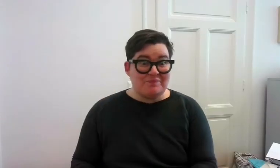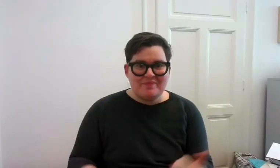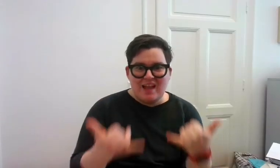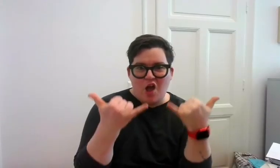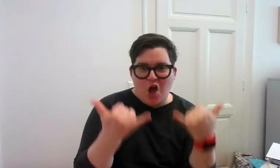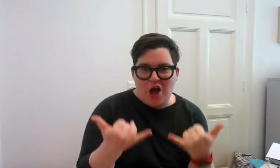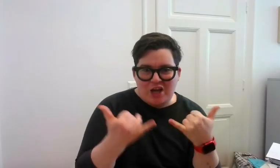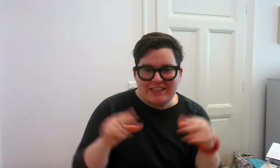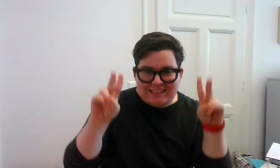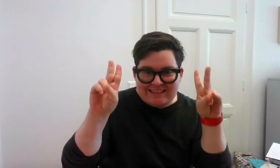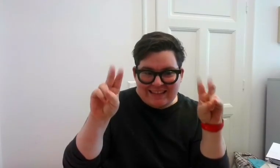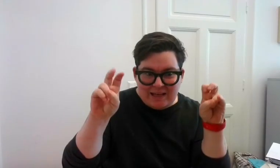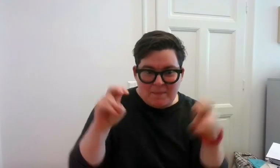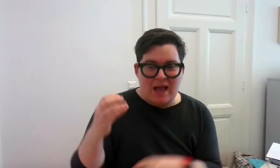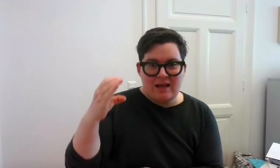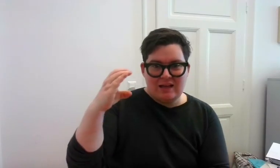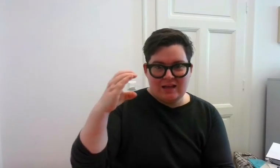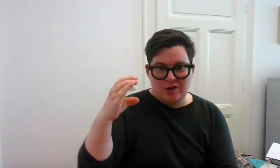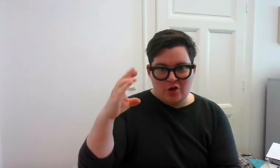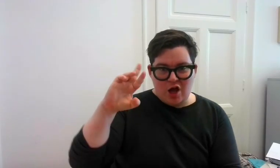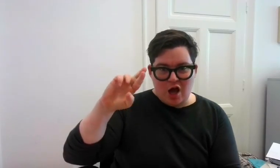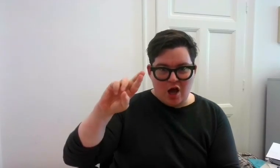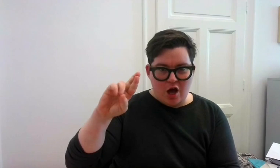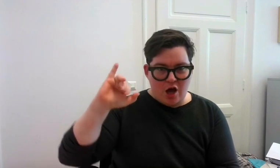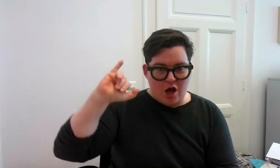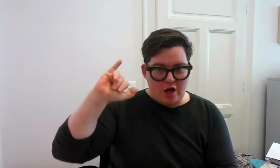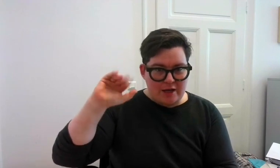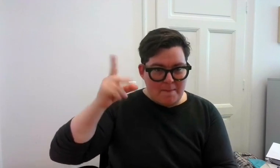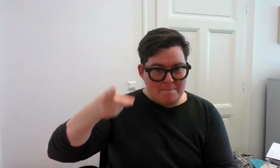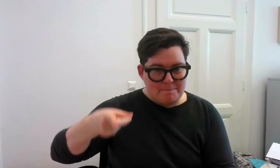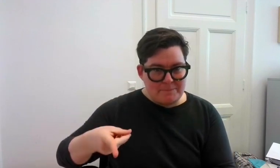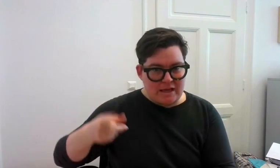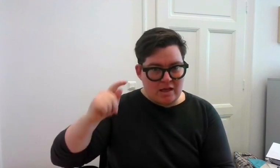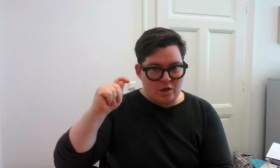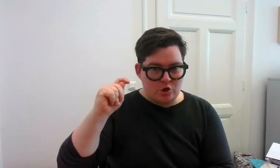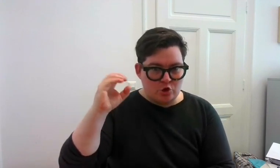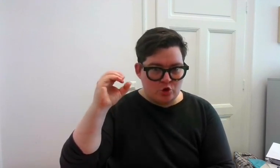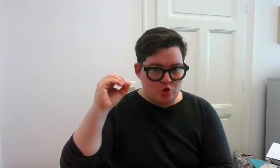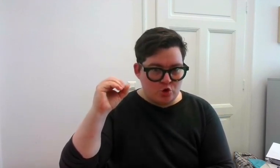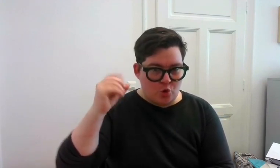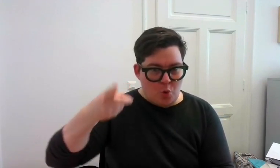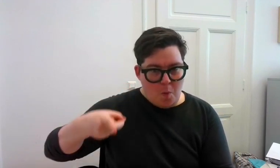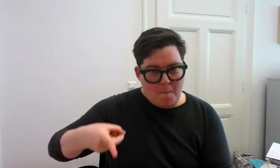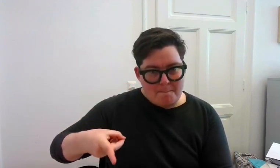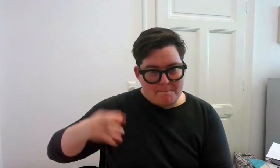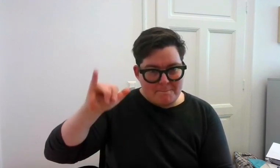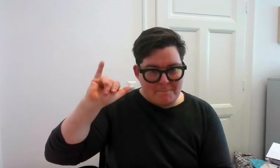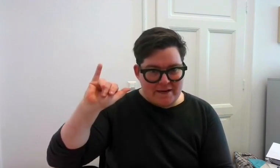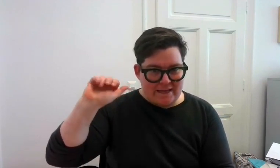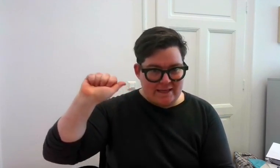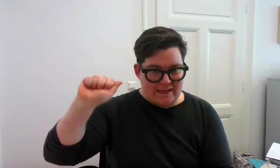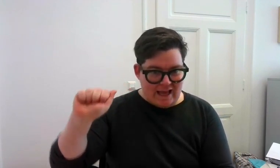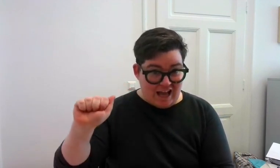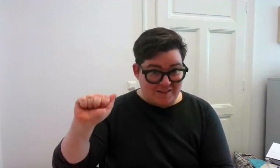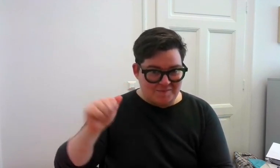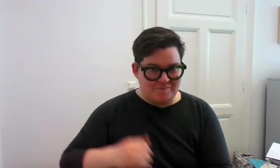Our topic today concerns the concept of criptopia.